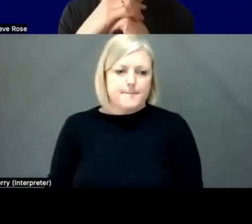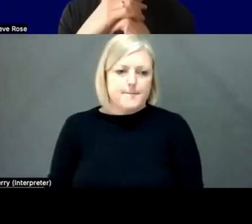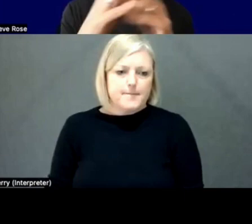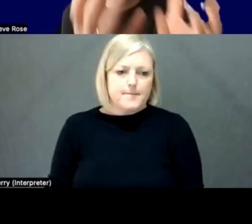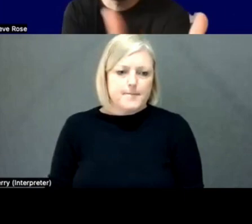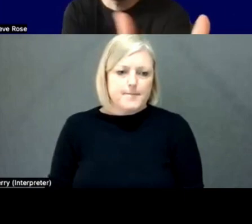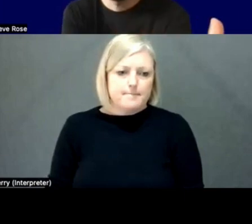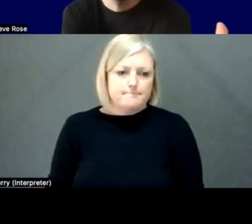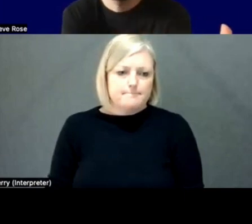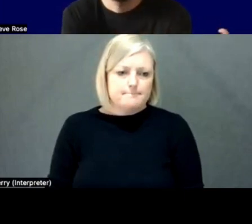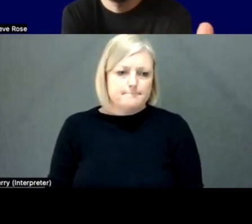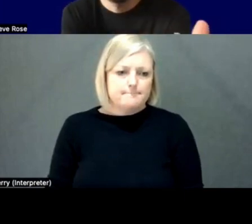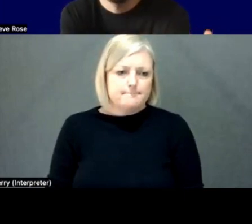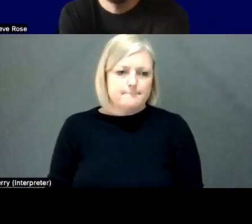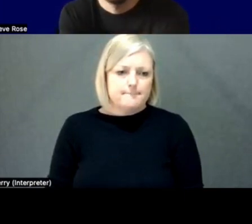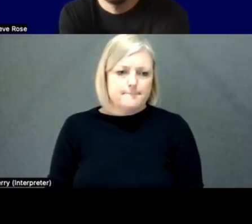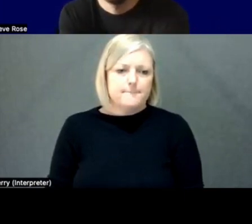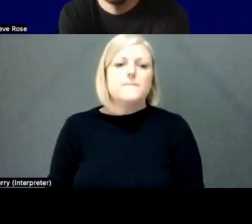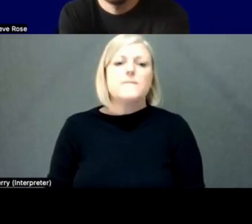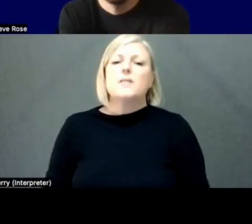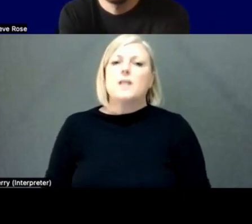She knows it's a very tactile experience in your fingers.